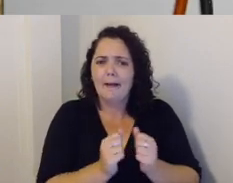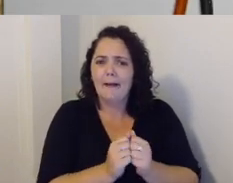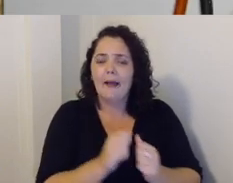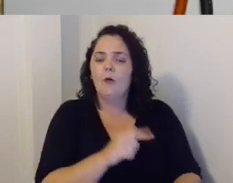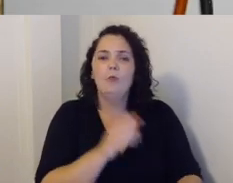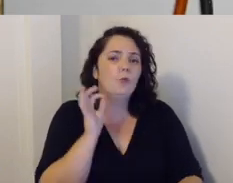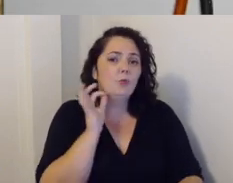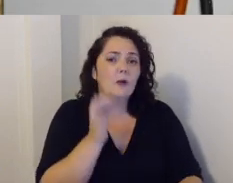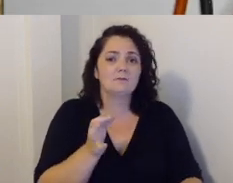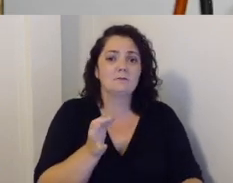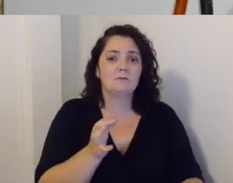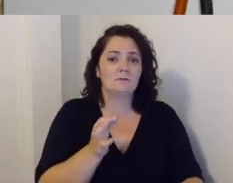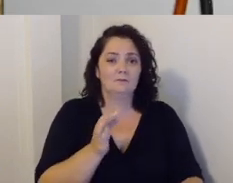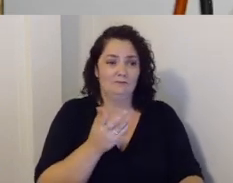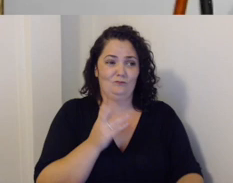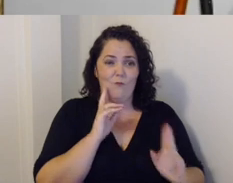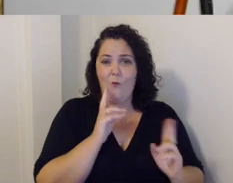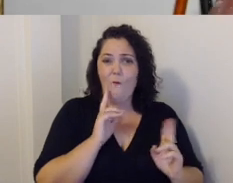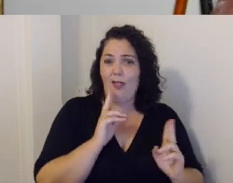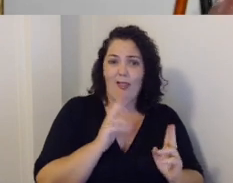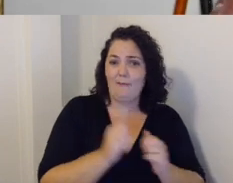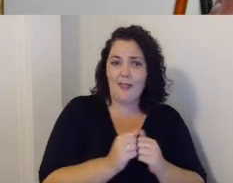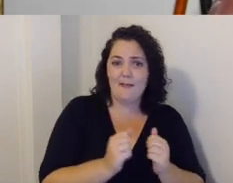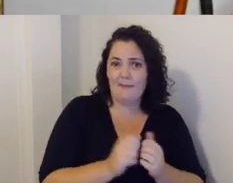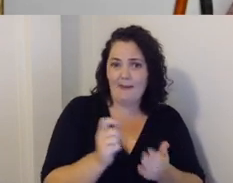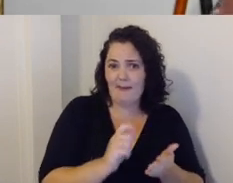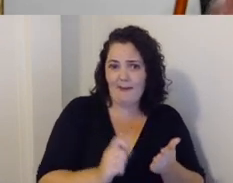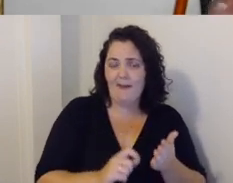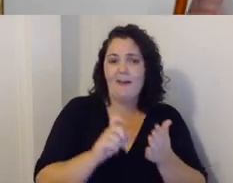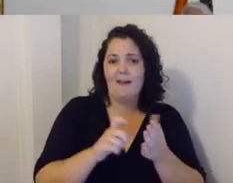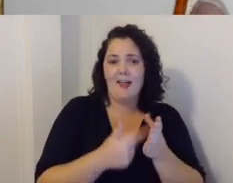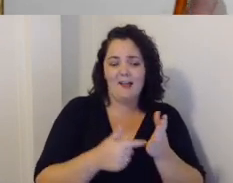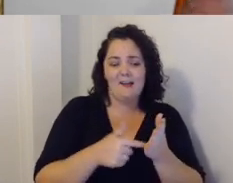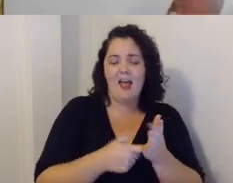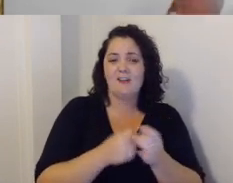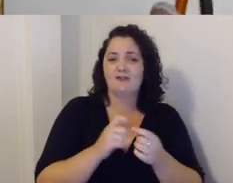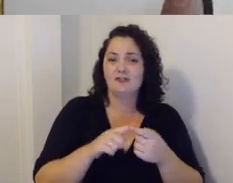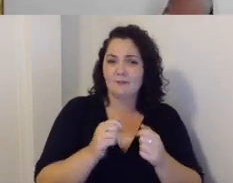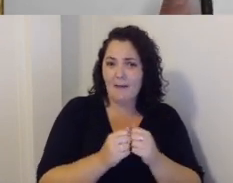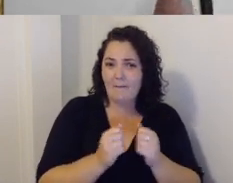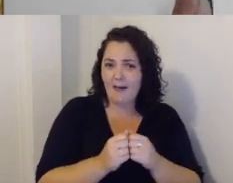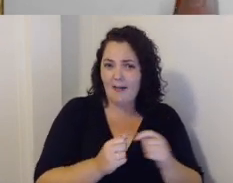white drawing paper, it's not heavy weight at all. This cartridge paper is probably 65-70 gsm so it's